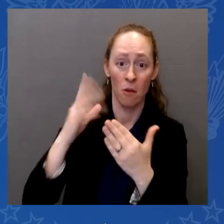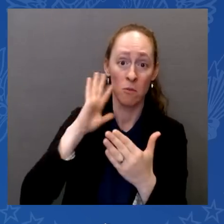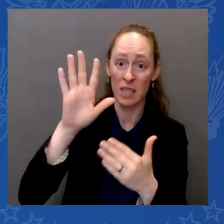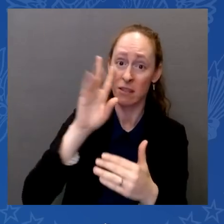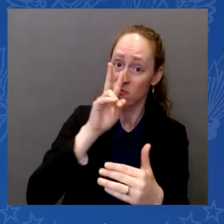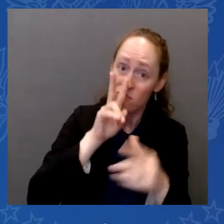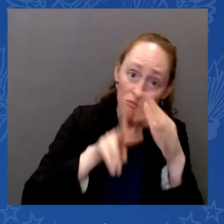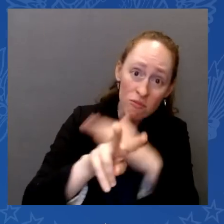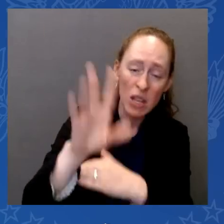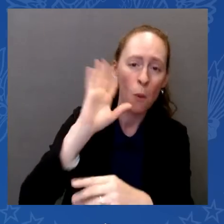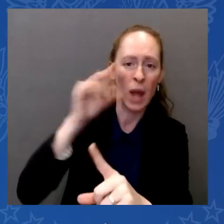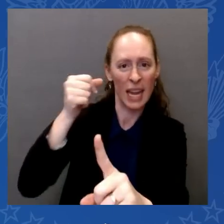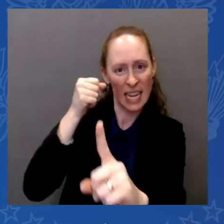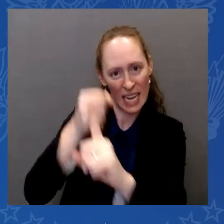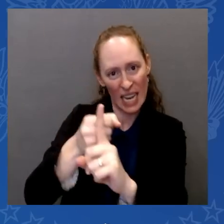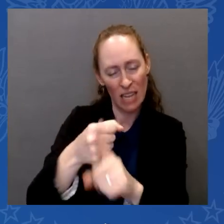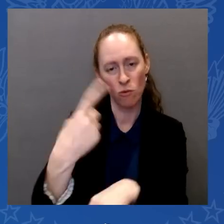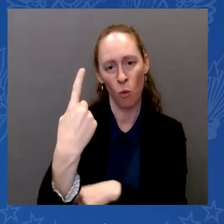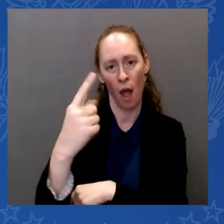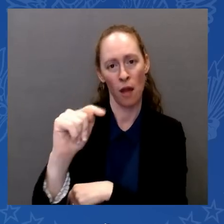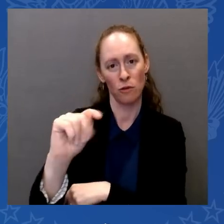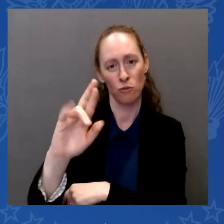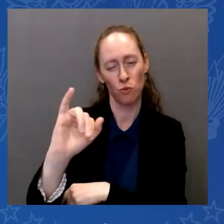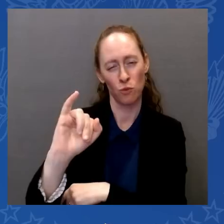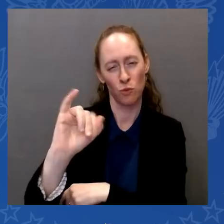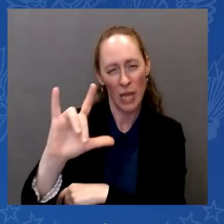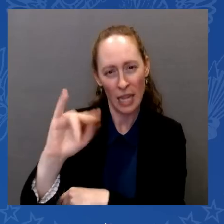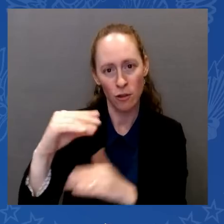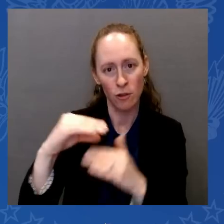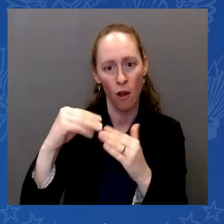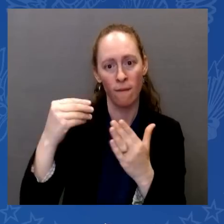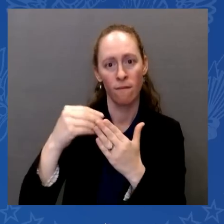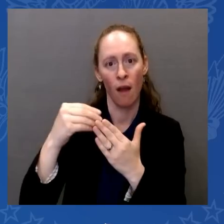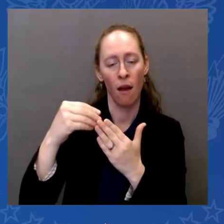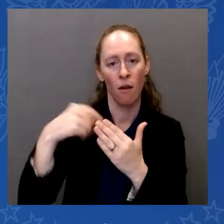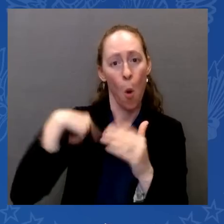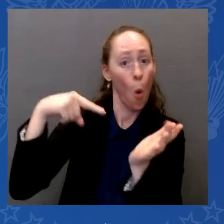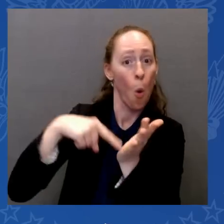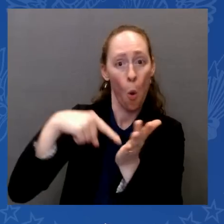over the next 10 years because of the Medicaid [Medicare] being able to negotiate drug prices.